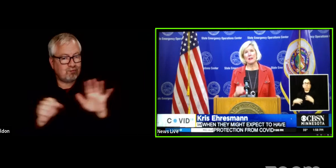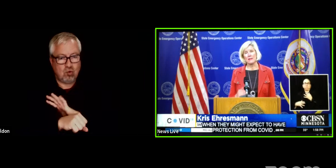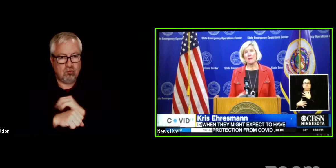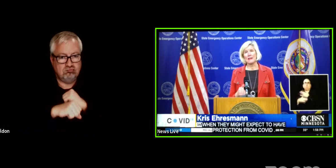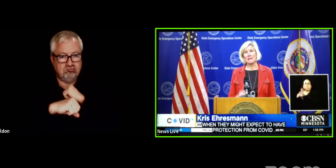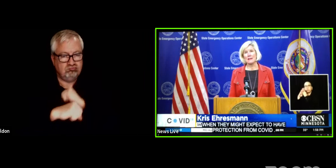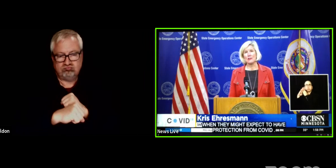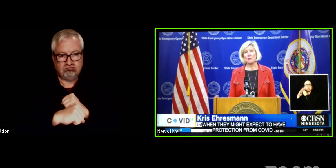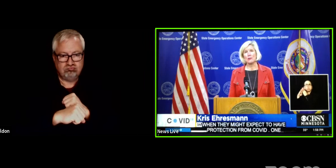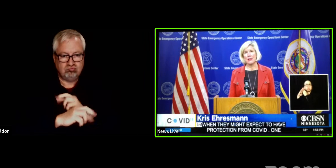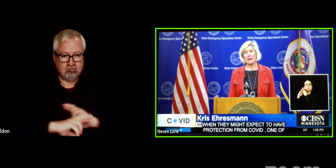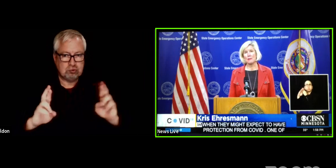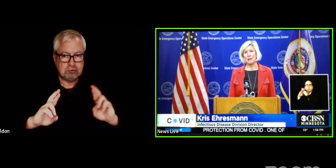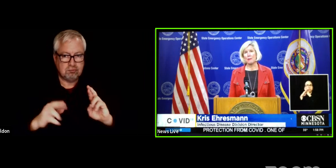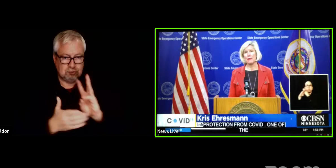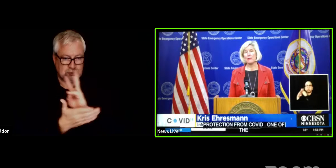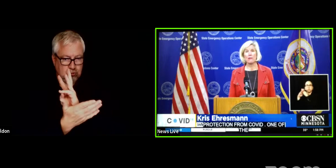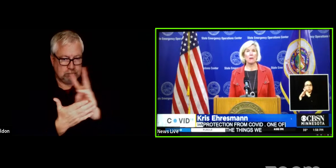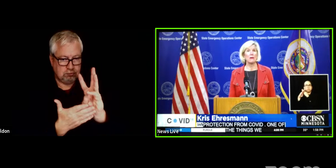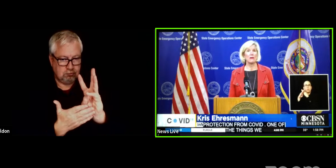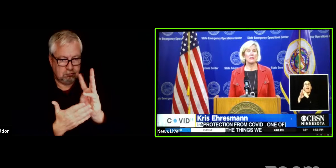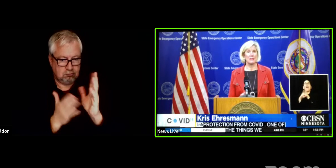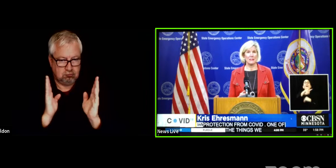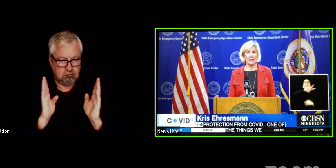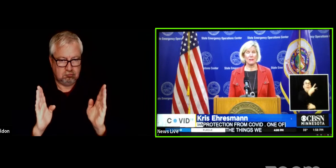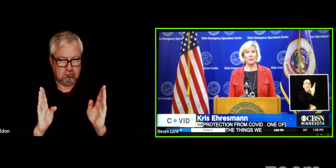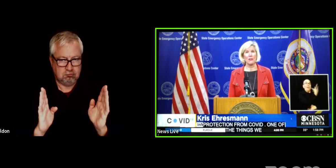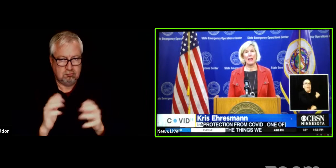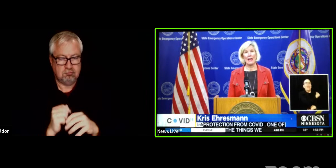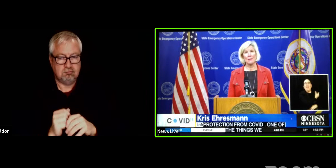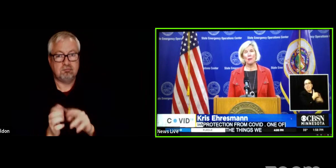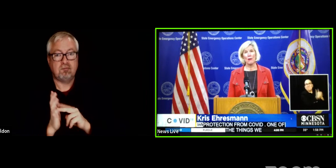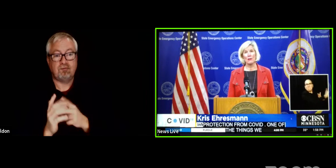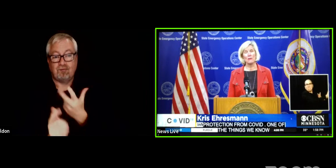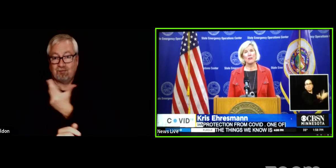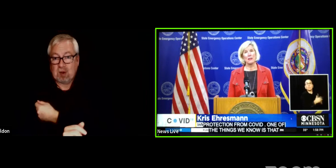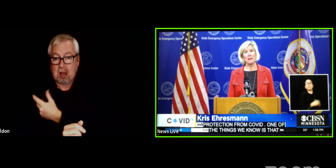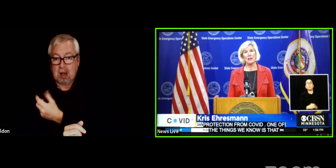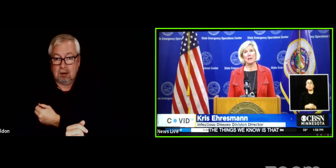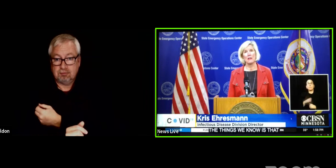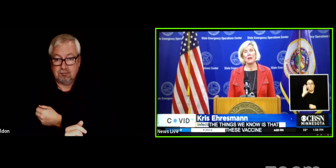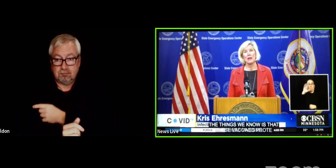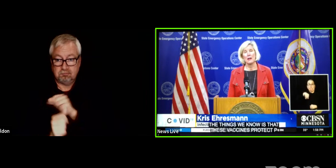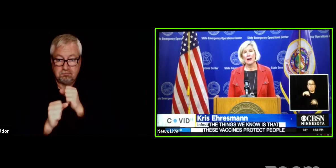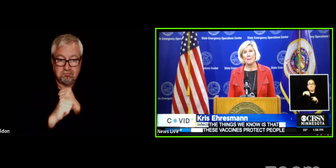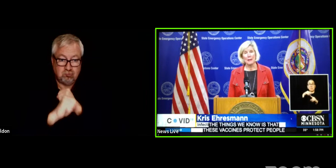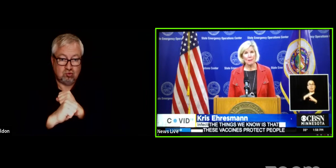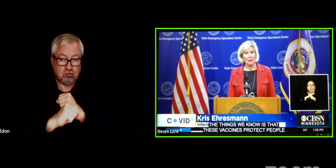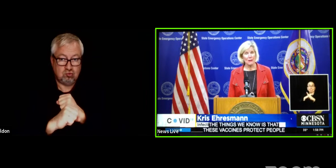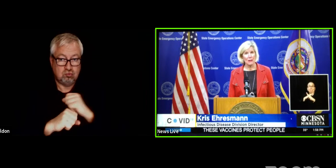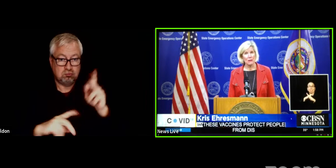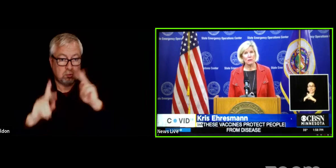THESE VACCINES PROTECT PEOPLE FROM DISEASE SO THE END POINT OR THE THING THAT PEOPLE IN THE CLINICAL